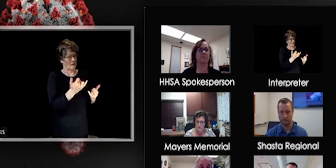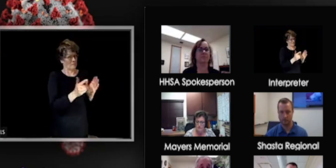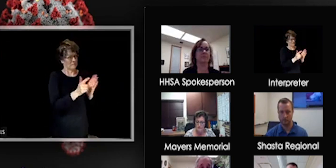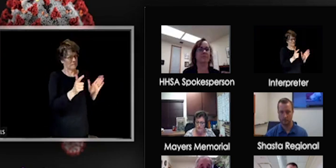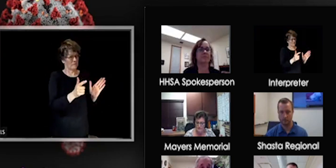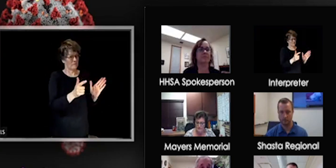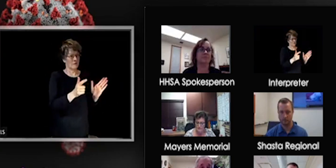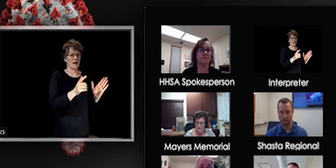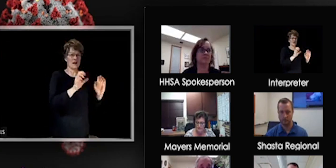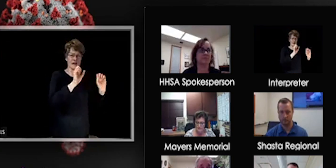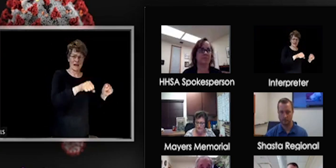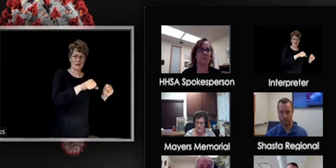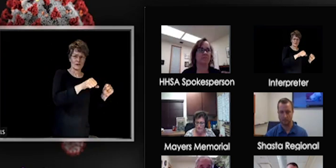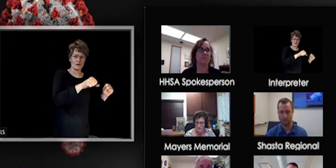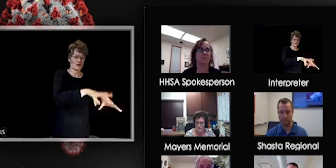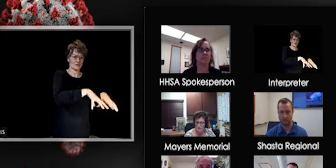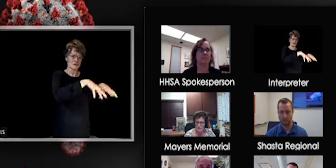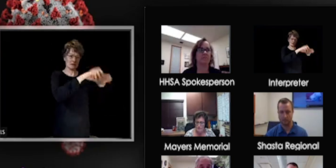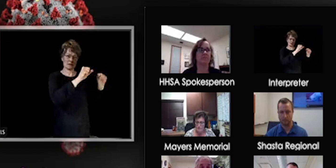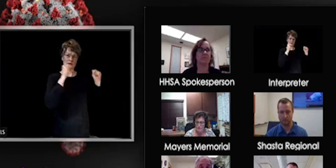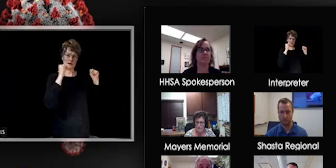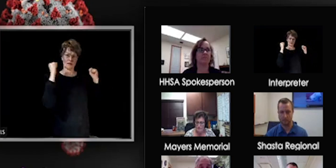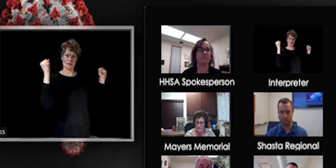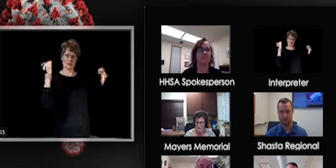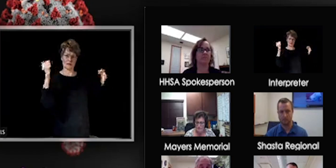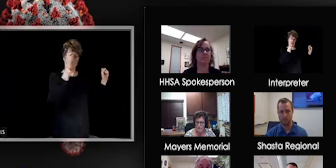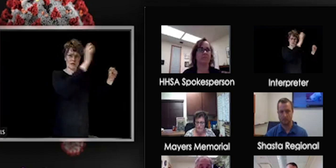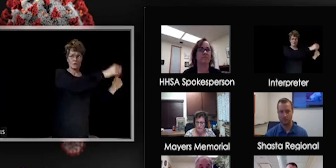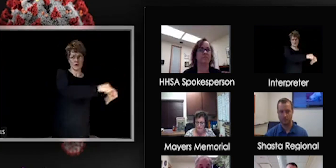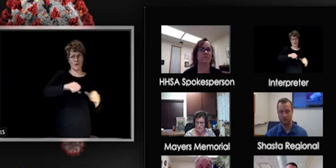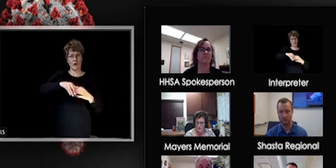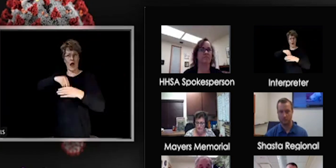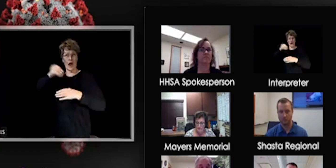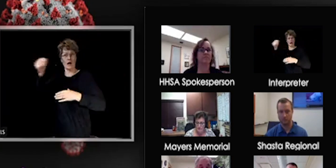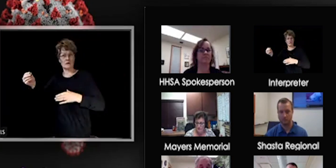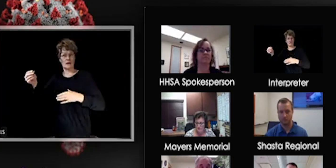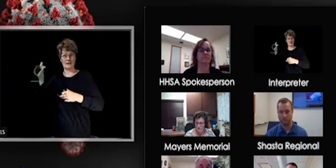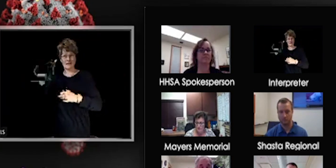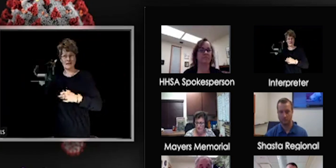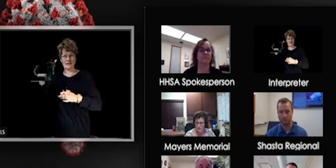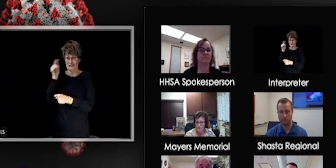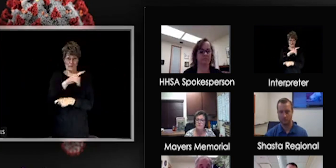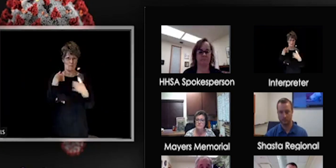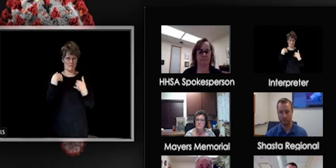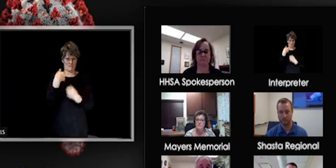belong to gyms should avoid the gyms if they can, because they aren’t as safe as exercising